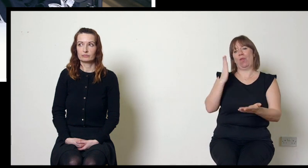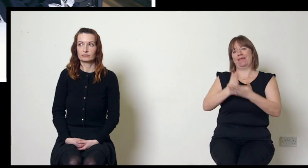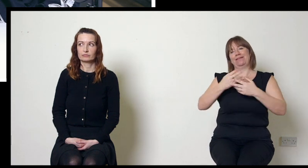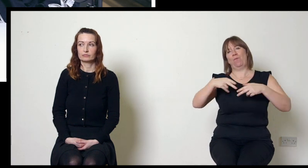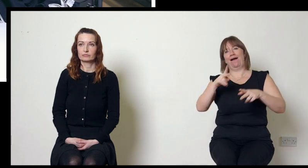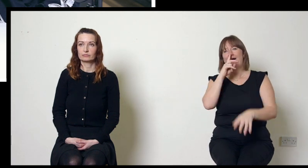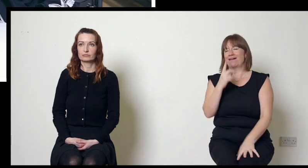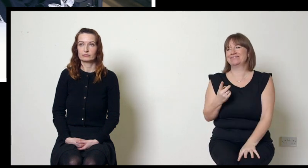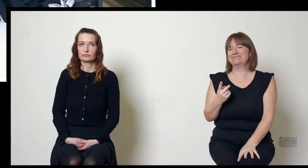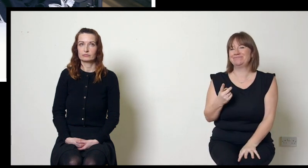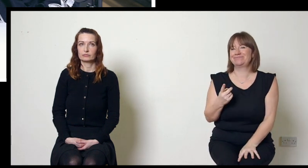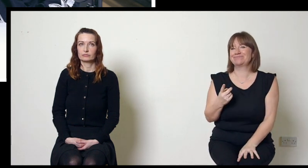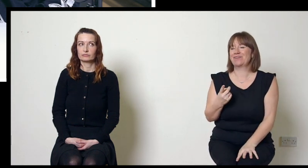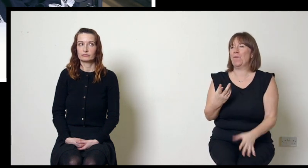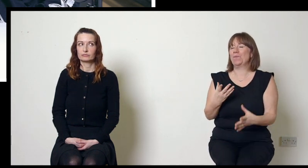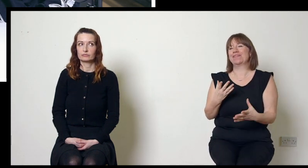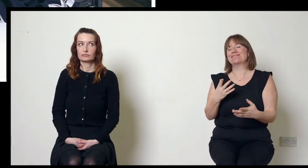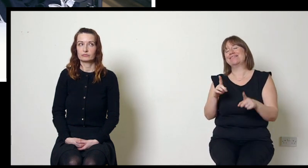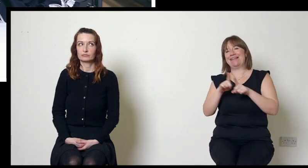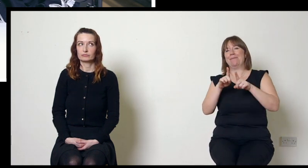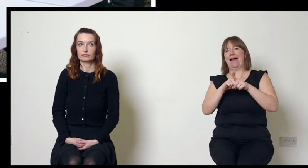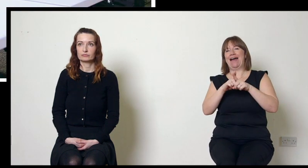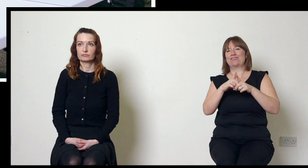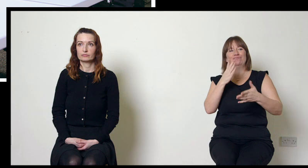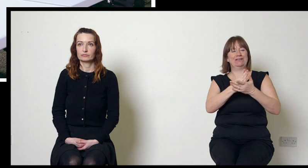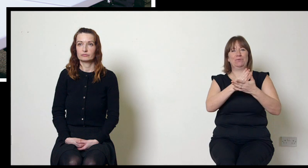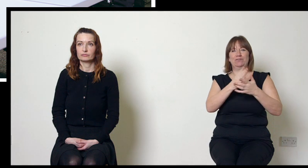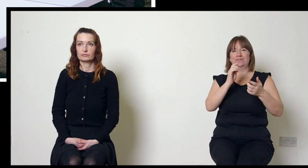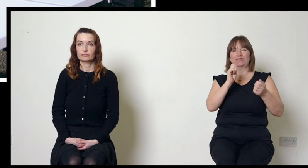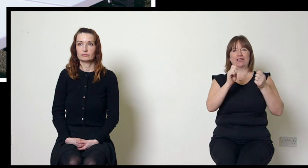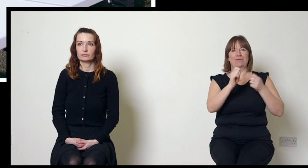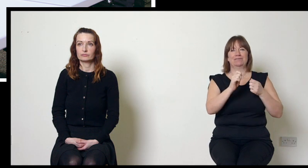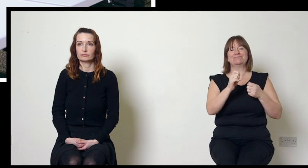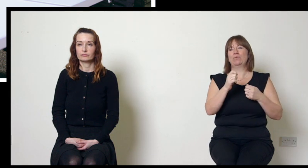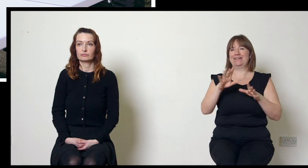that maybe we have with Reasonable Adjustment. So we did pull that project, didn't we, when we did slightly different things,